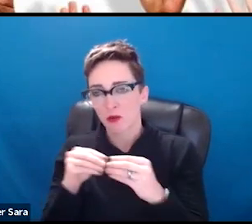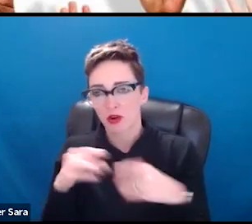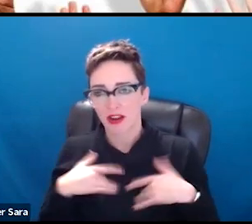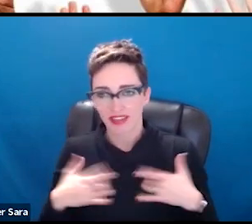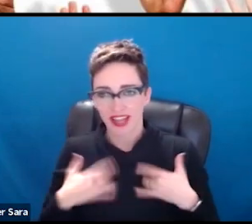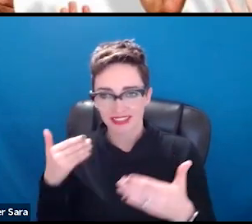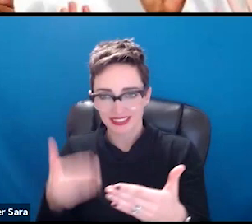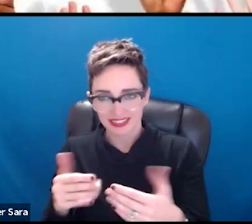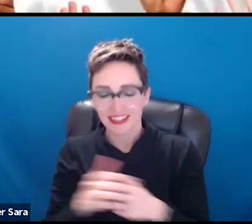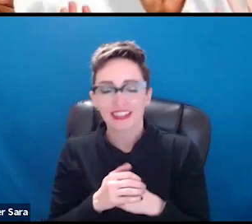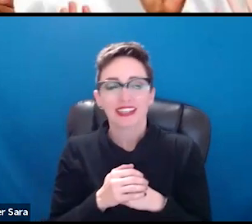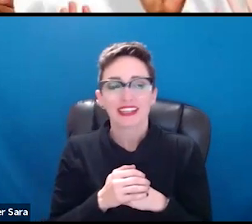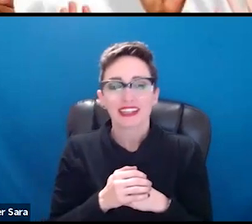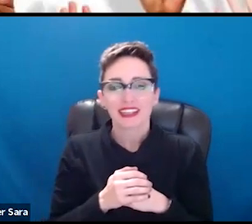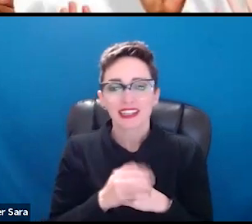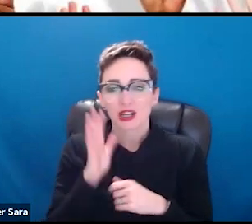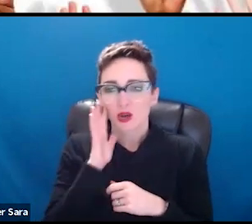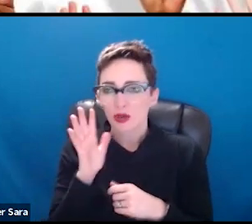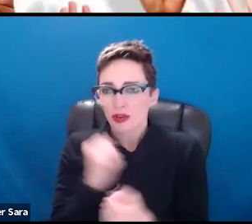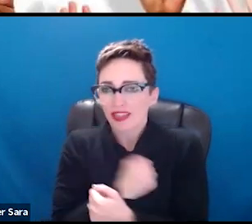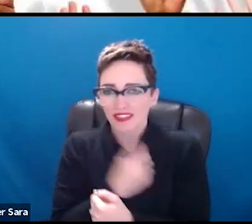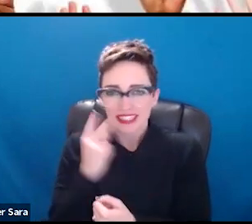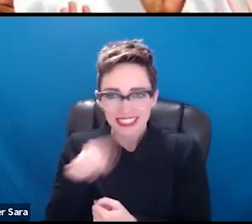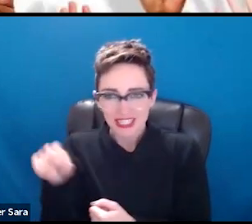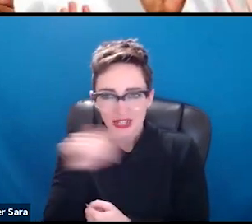that we will love to see you there.